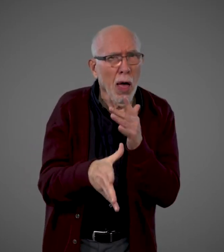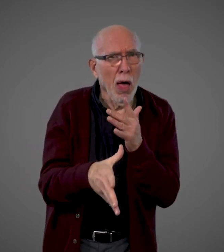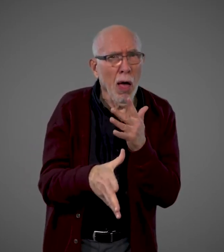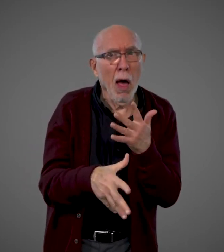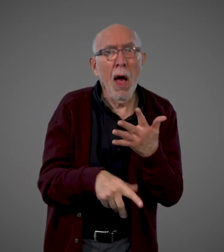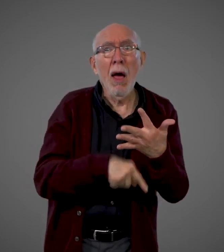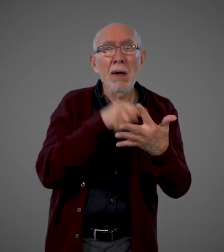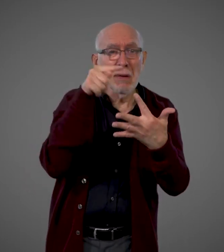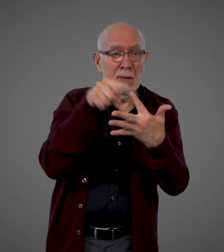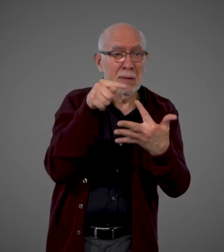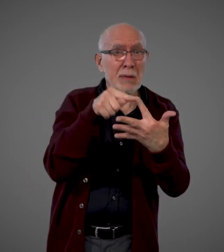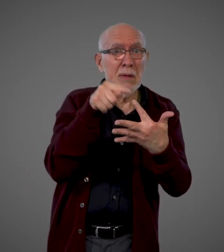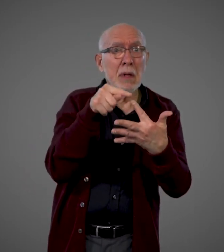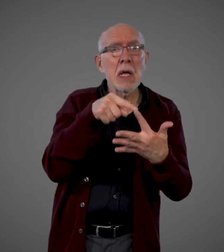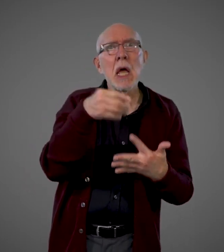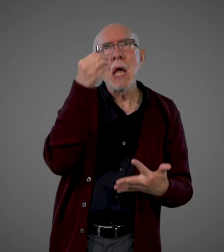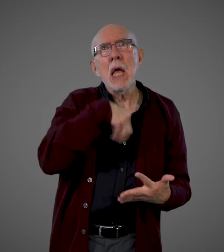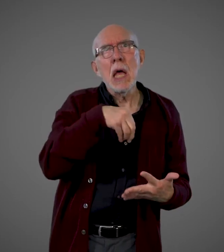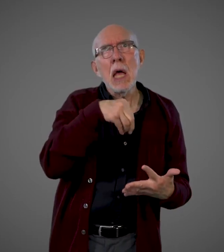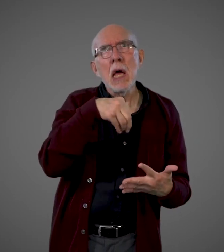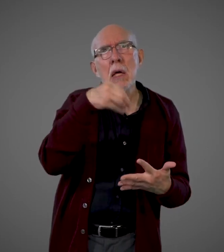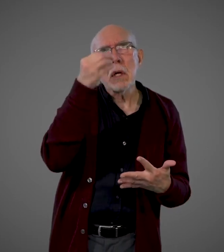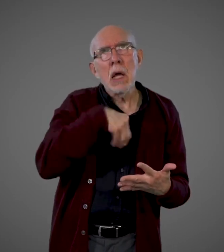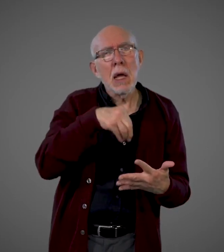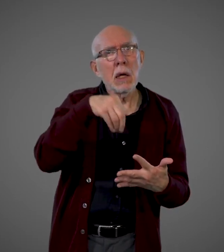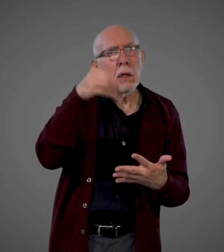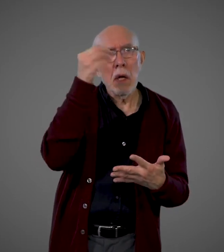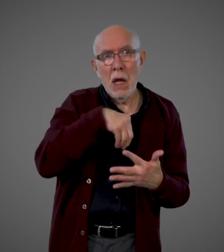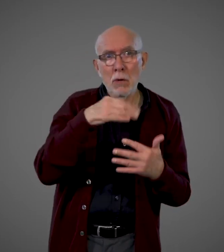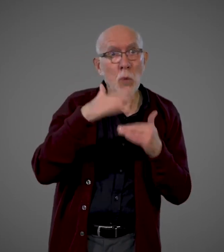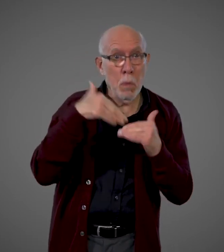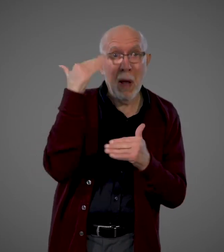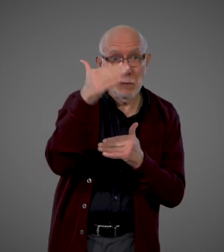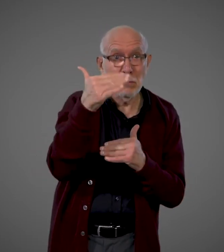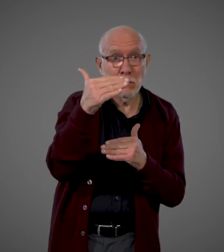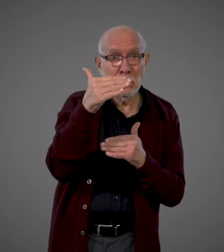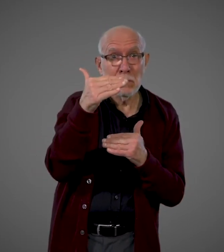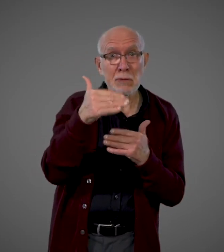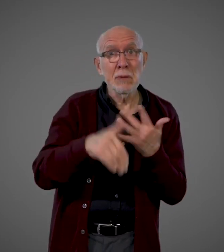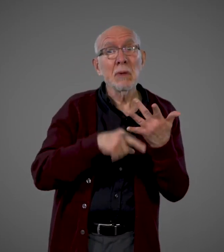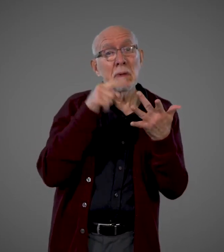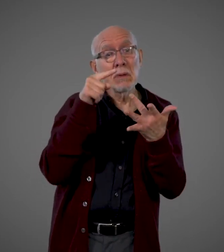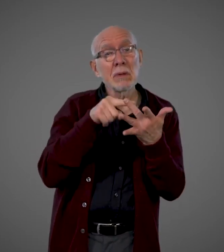You may have eaten too much.